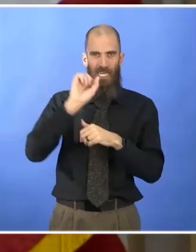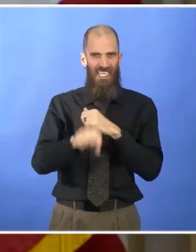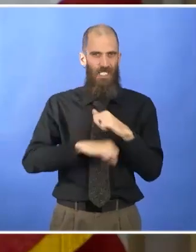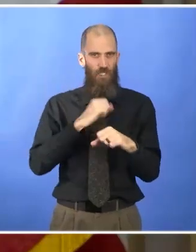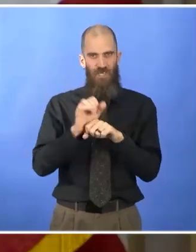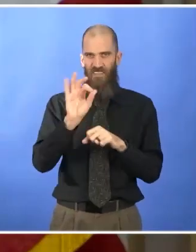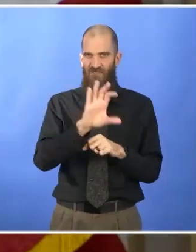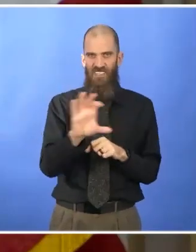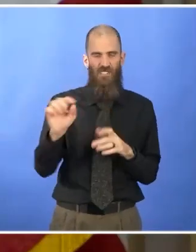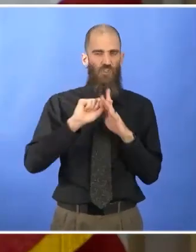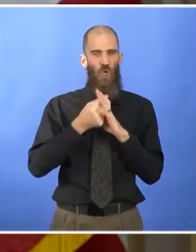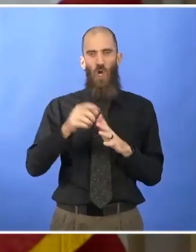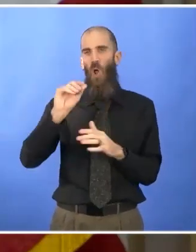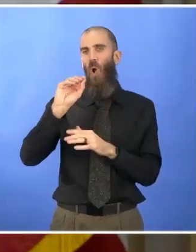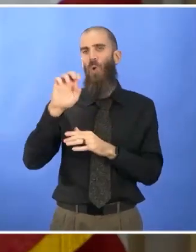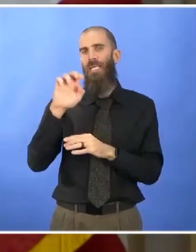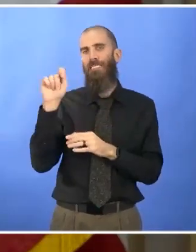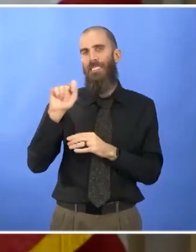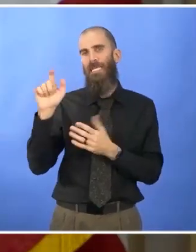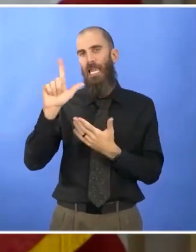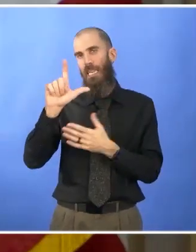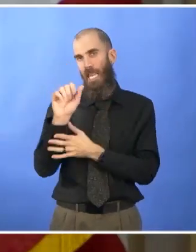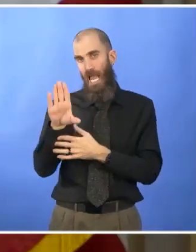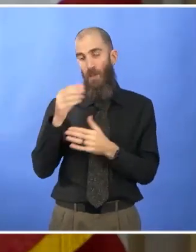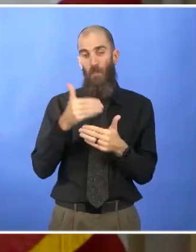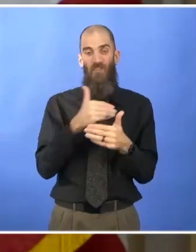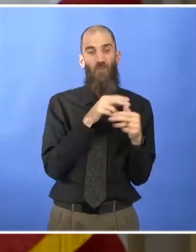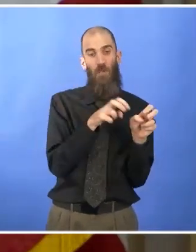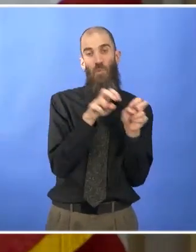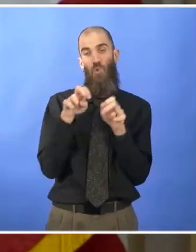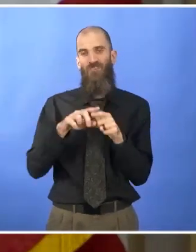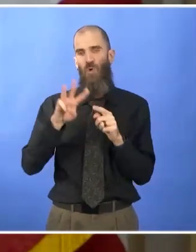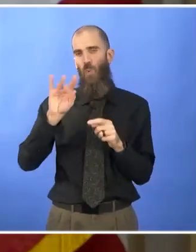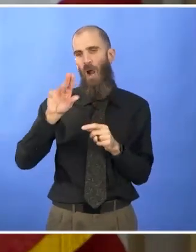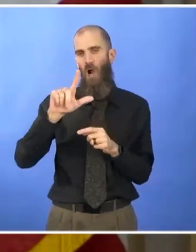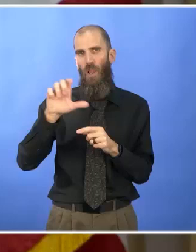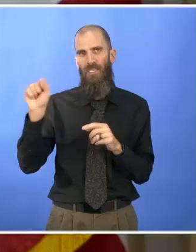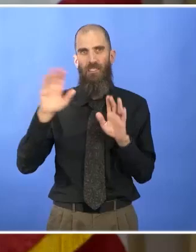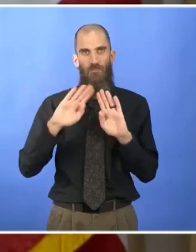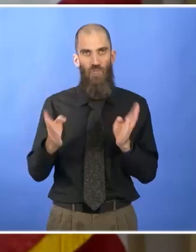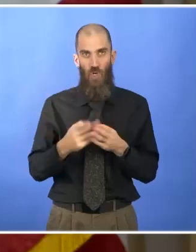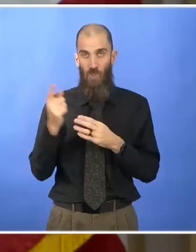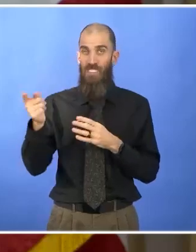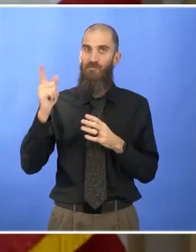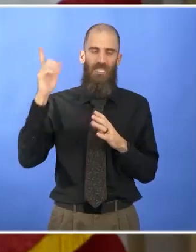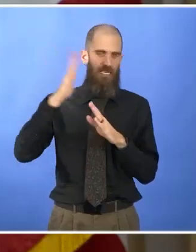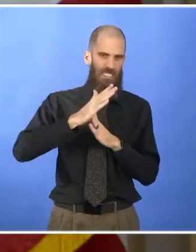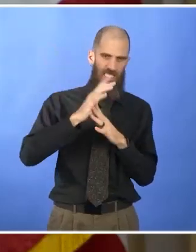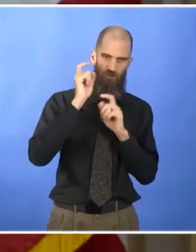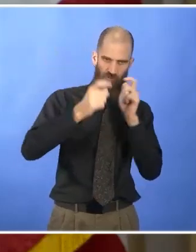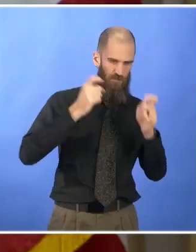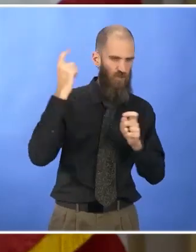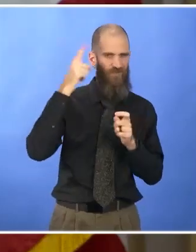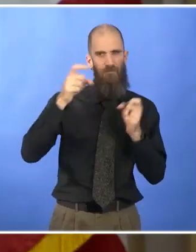HAS BEEN A LEADING CONTRIBUTOR TO MANY RULEMAKING POLICY AND STANDARD-SETTING EFFORTS. TIM HAS REPRESENTED THE AGENCY